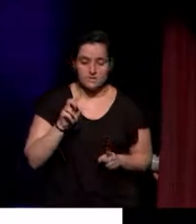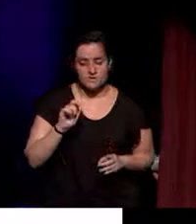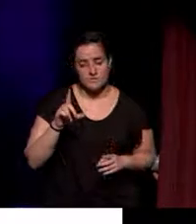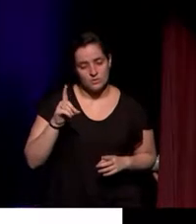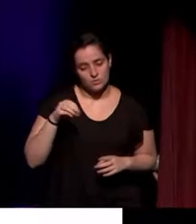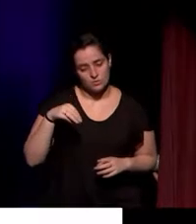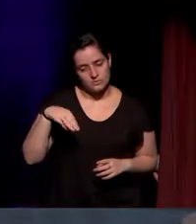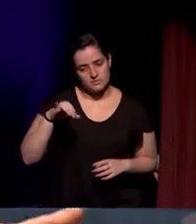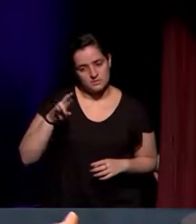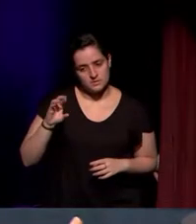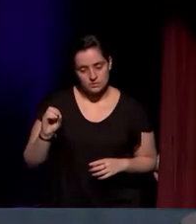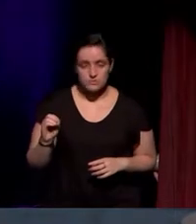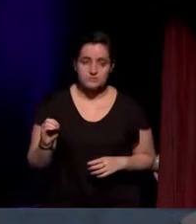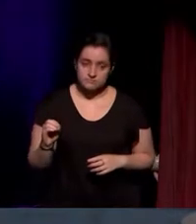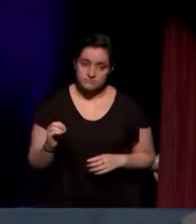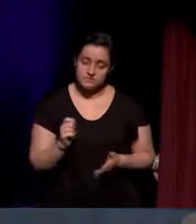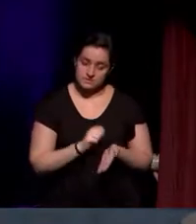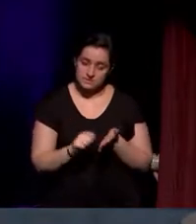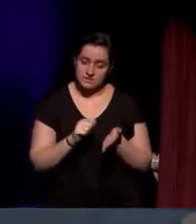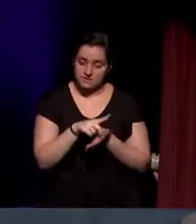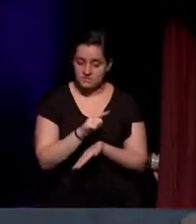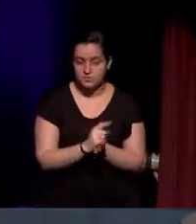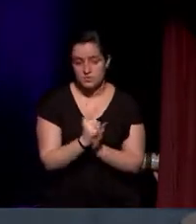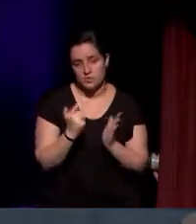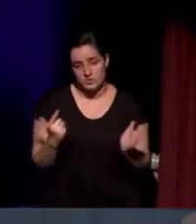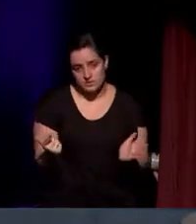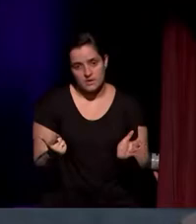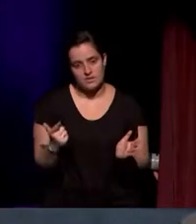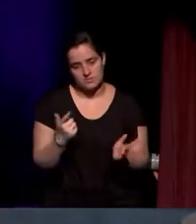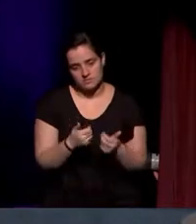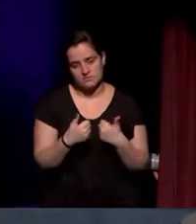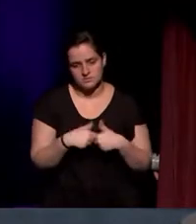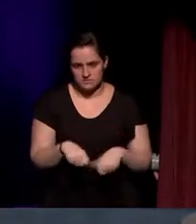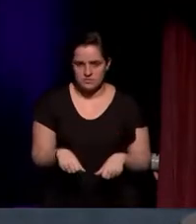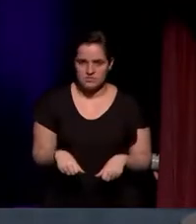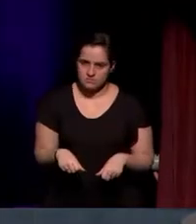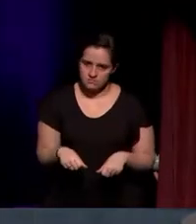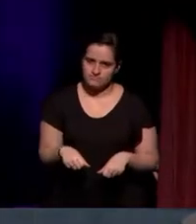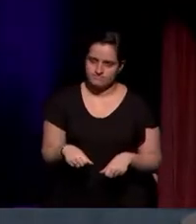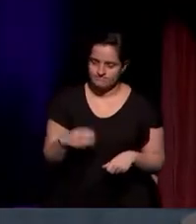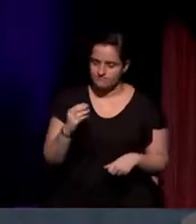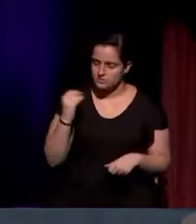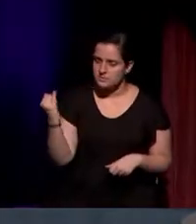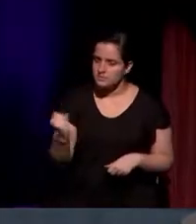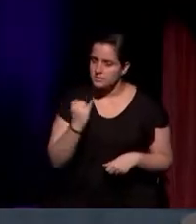It's about that, and these newspapers are on the Net, so it's important to see as in those years